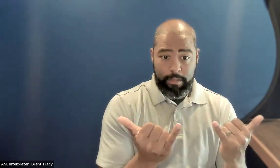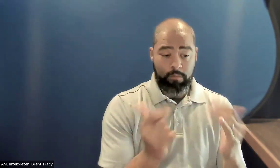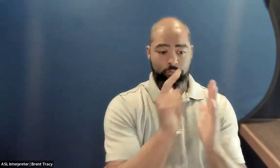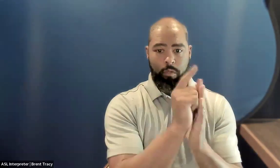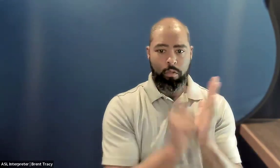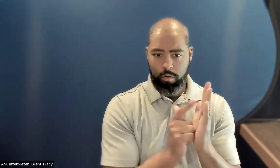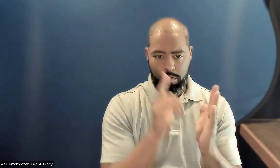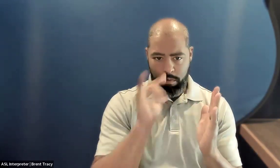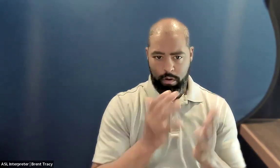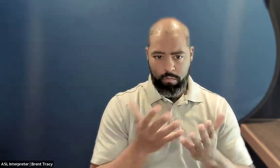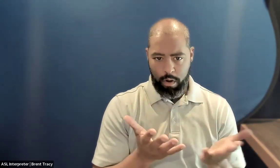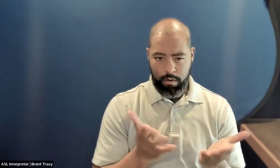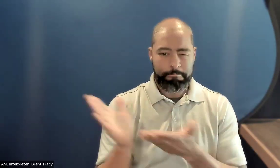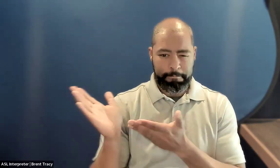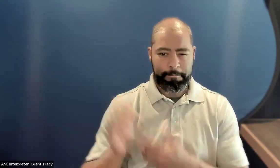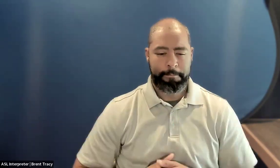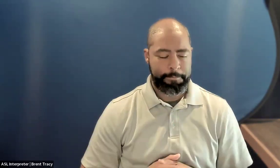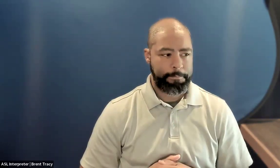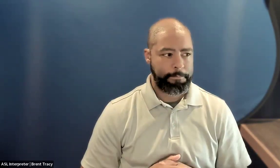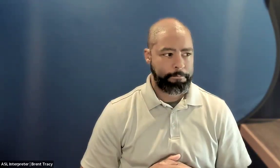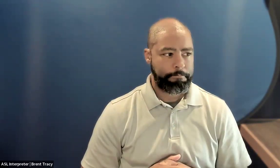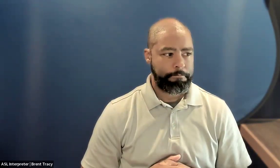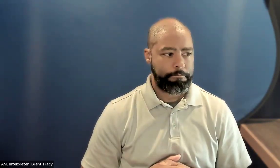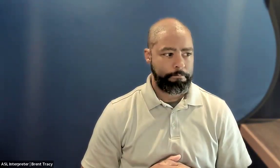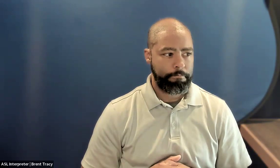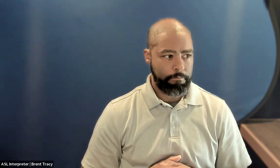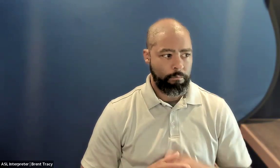So the prime, the prime principal ones here being the